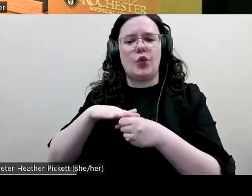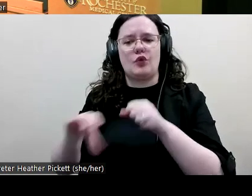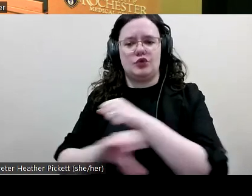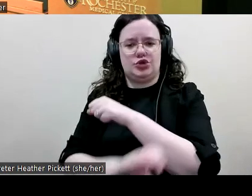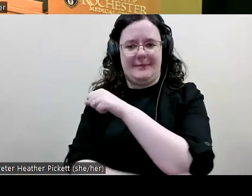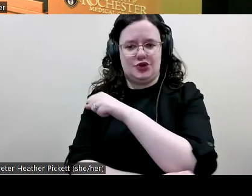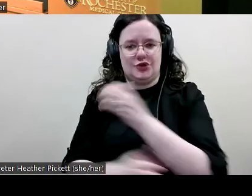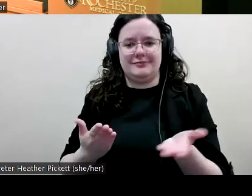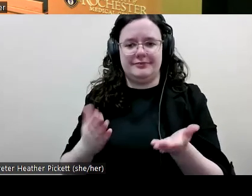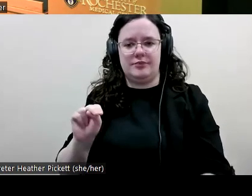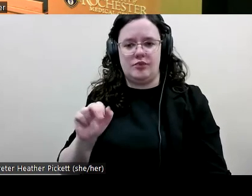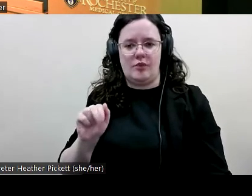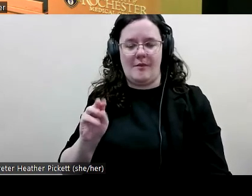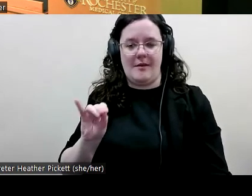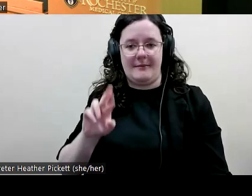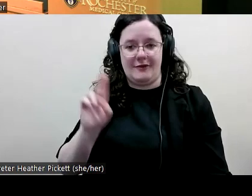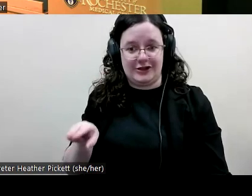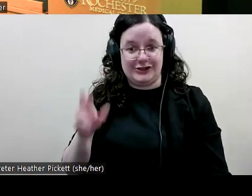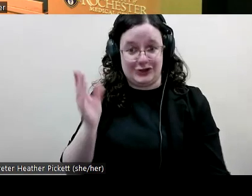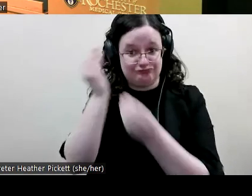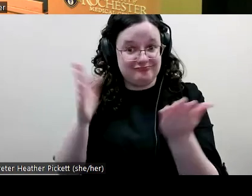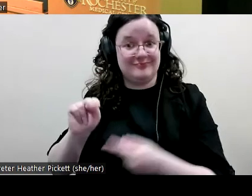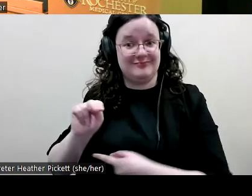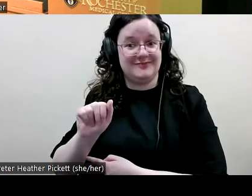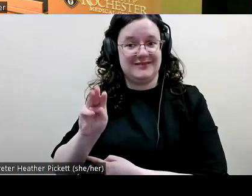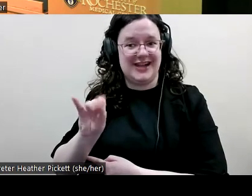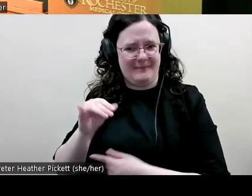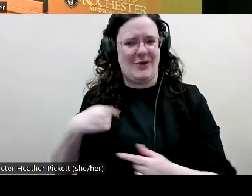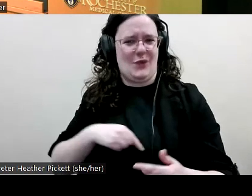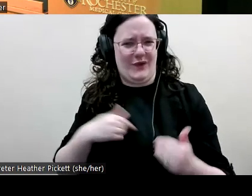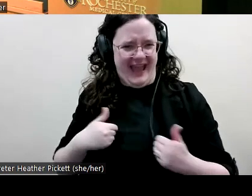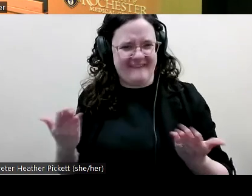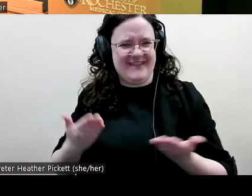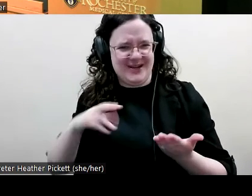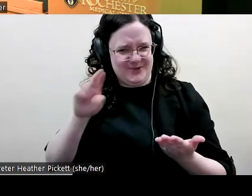you're all aware we do have Nami here in Rochester and we offer support groups we